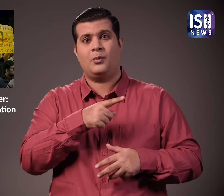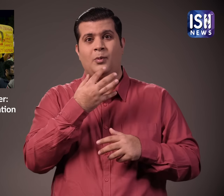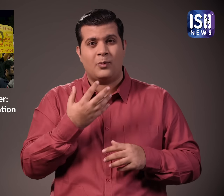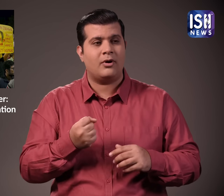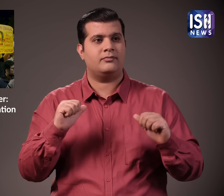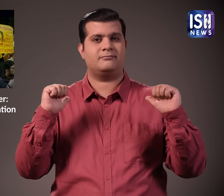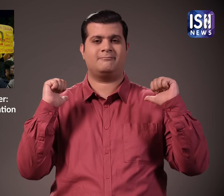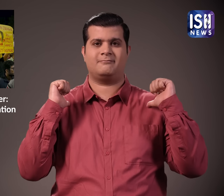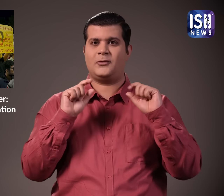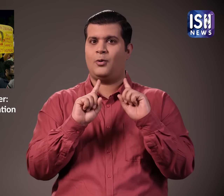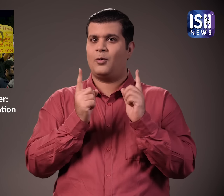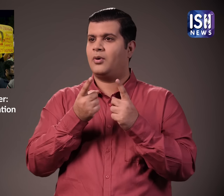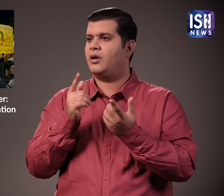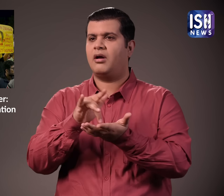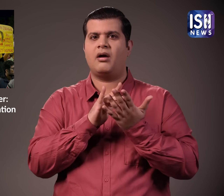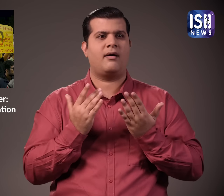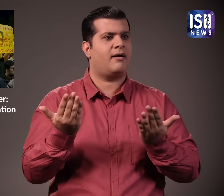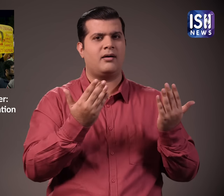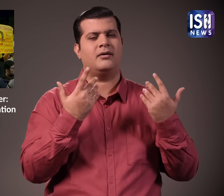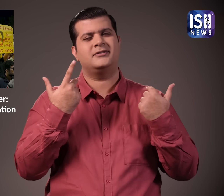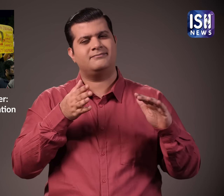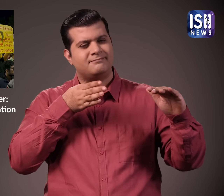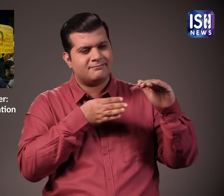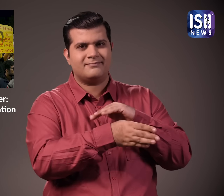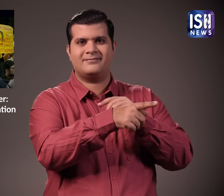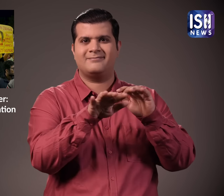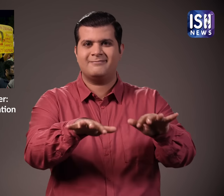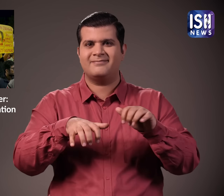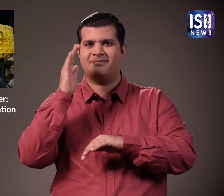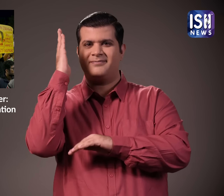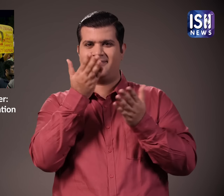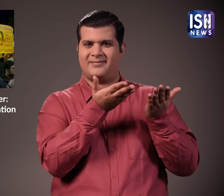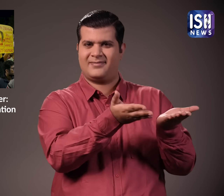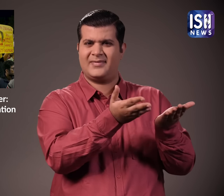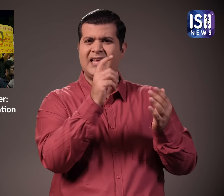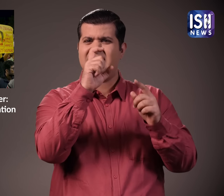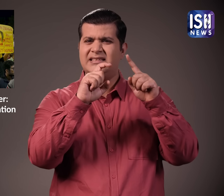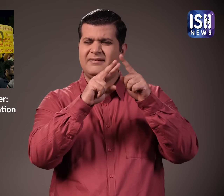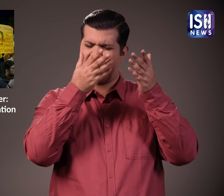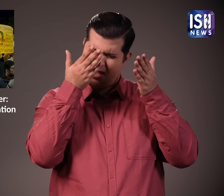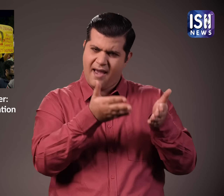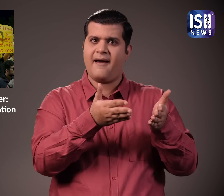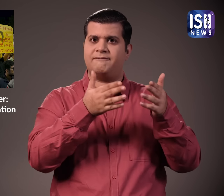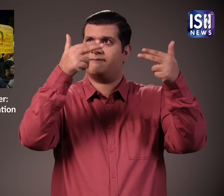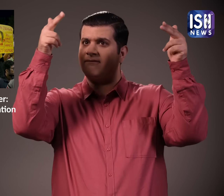After this duty, she wanted to rest since there was no separate room available. She went in the seminar room.